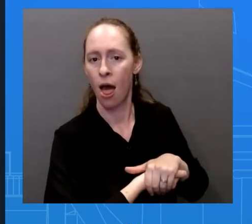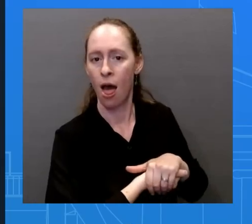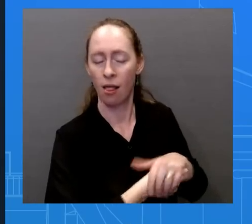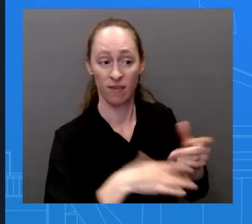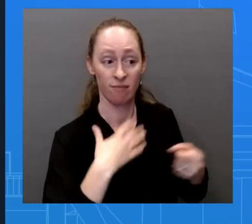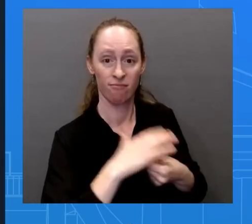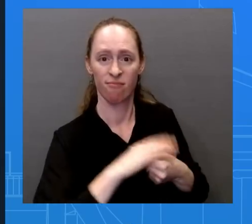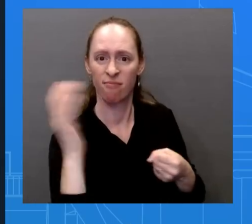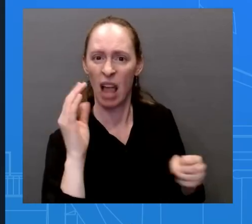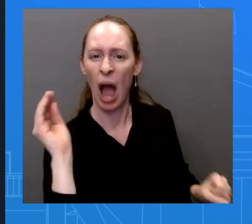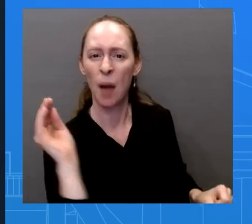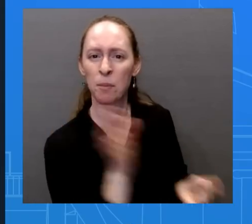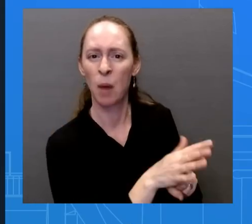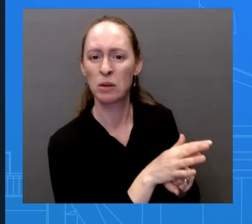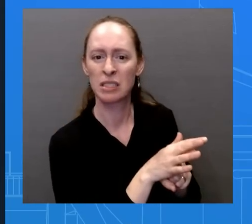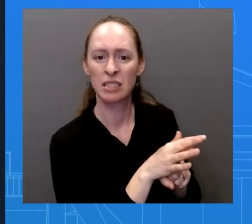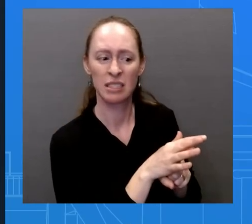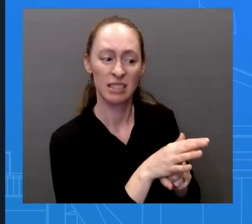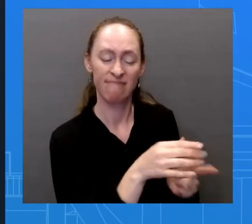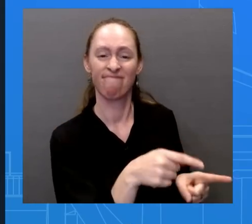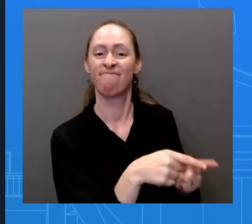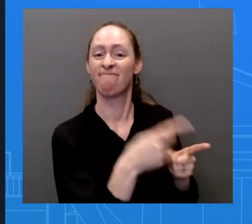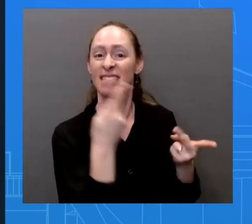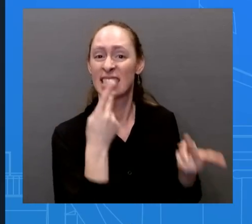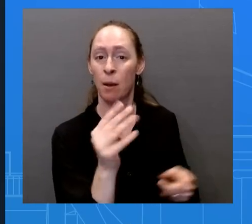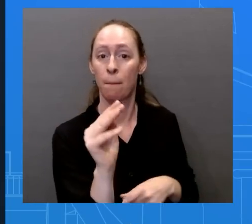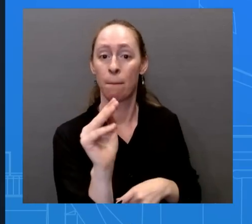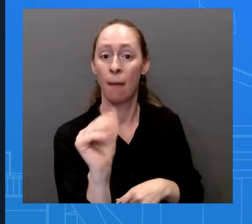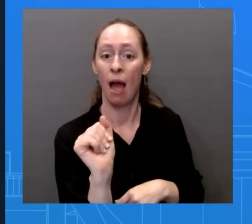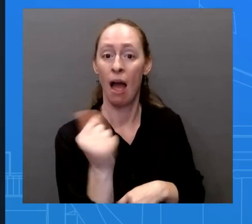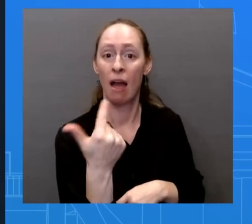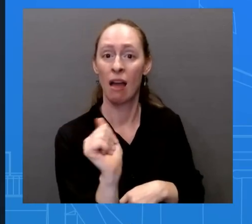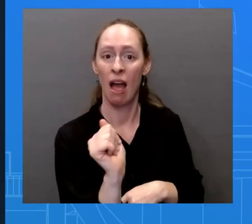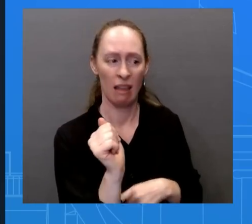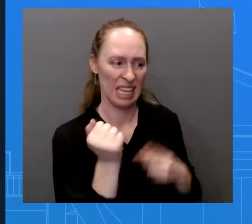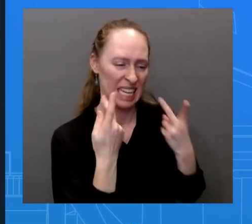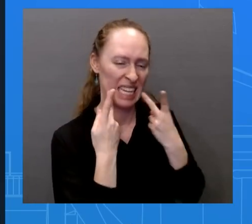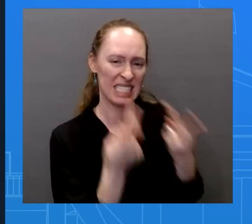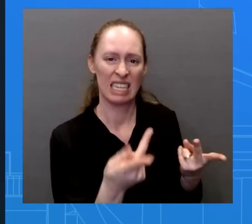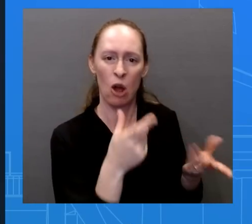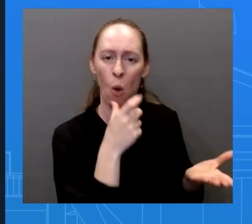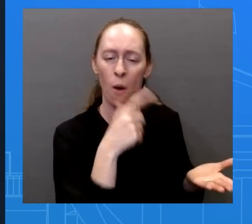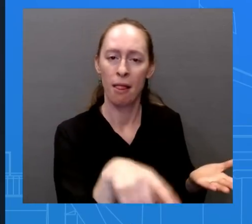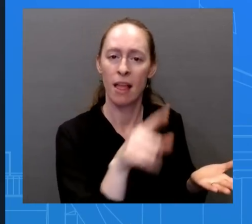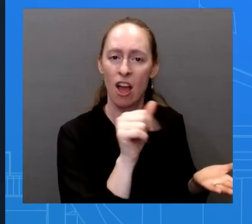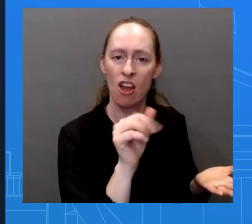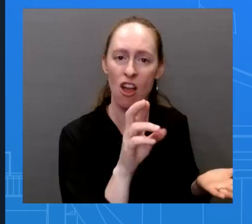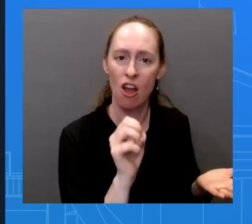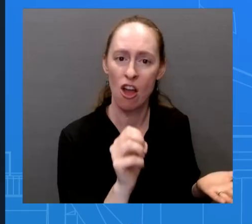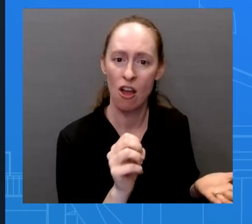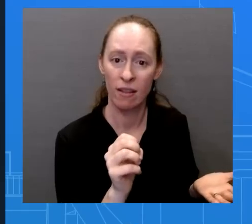It's just out -- pardon me -- it's just out in the open at these extreme MAGA rallies. End quote. Go ahead.